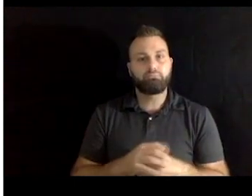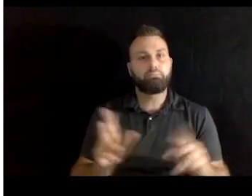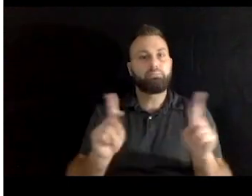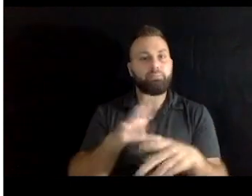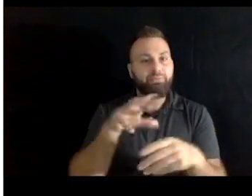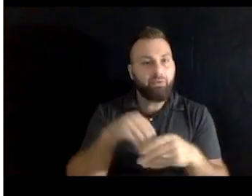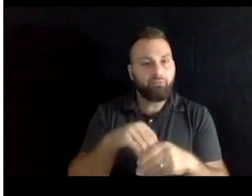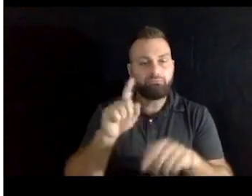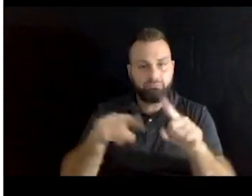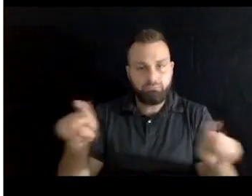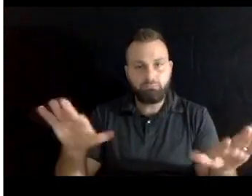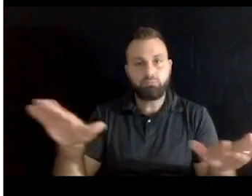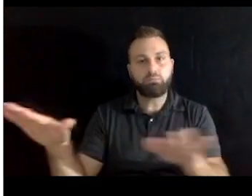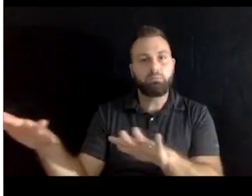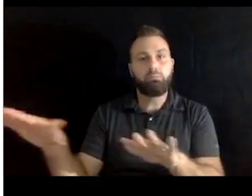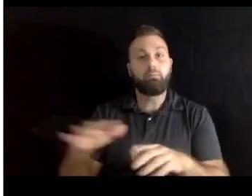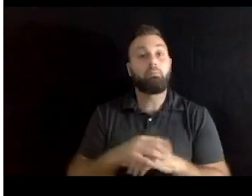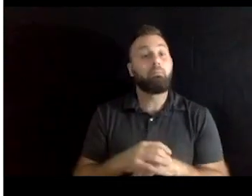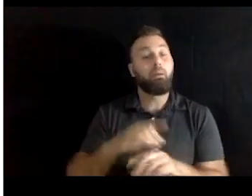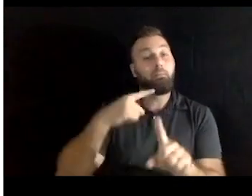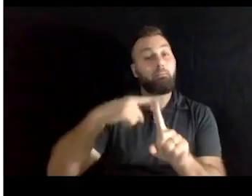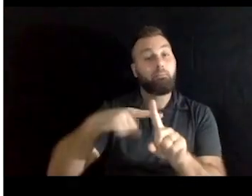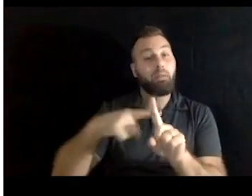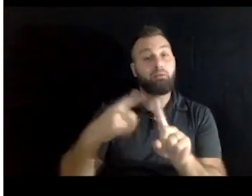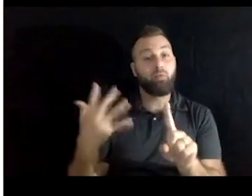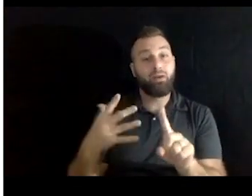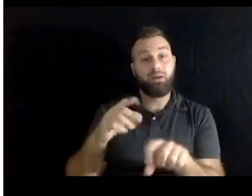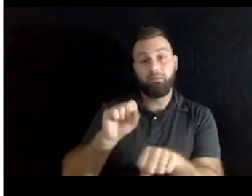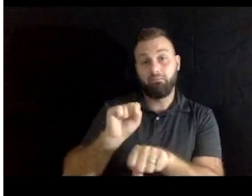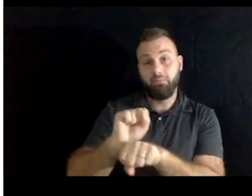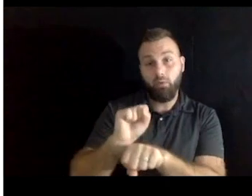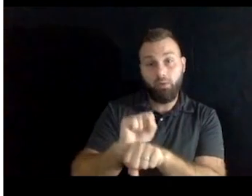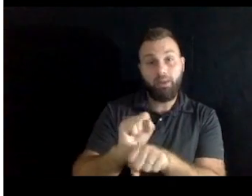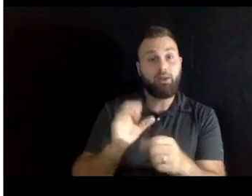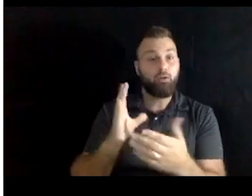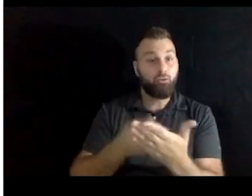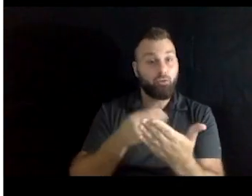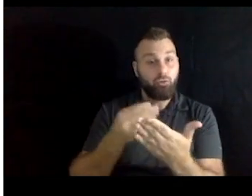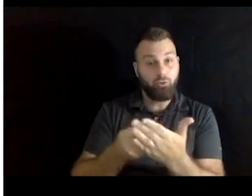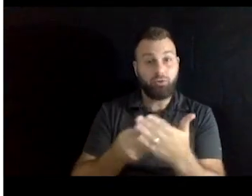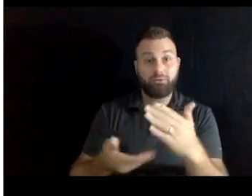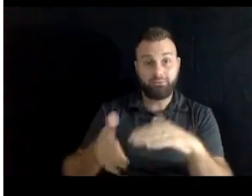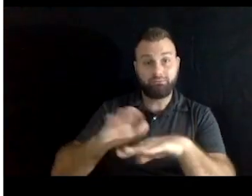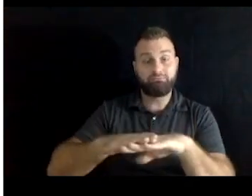but a few of these sites had some positive employment and earnings impact impact,